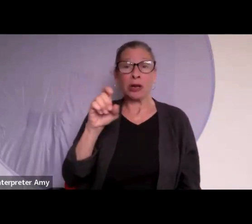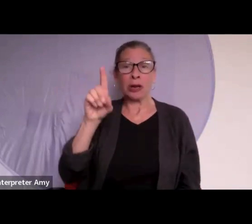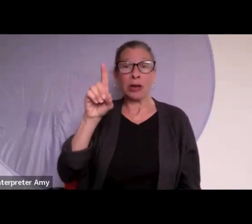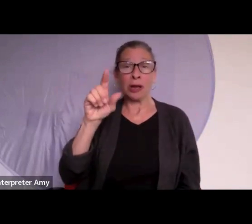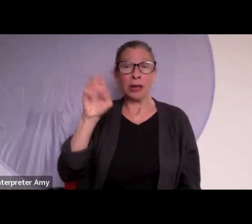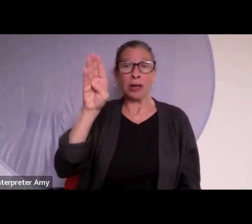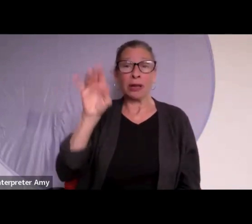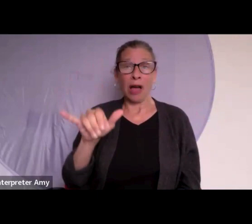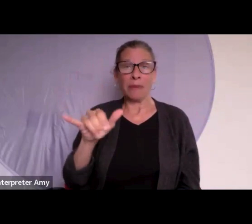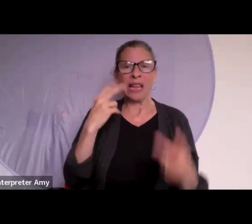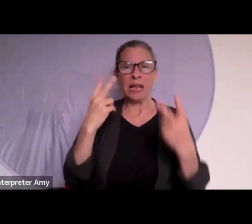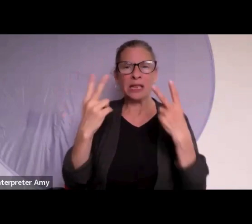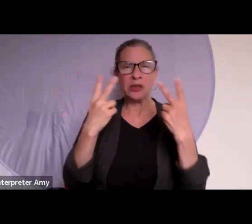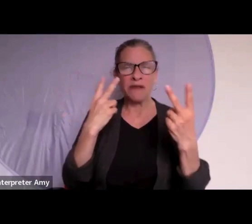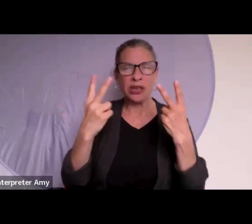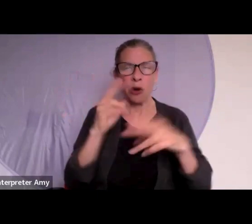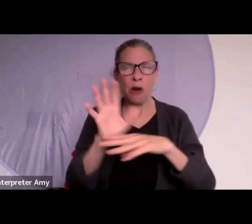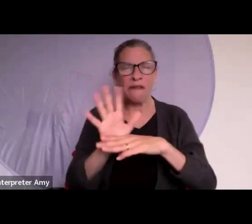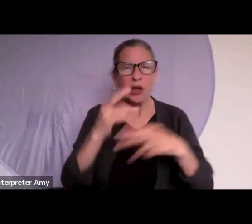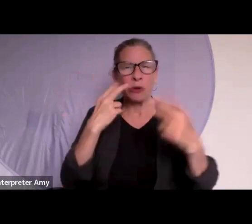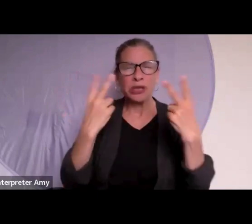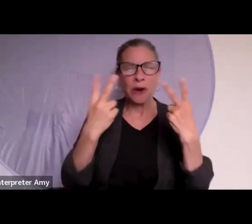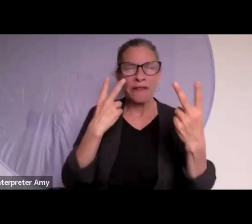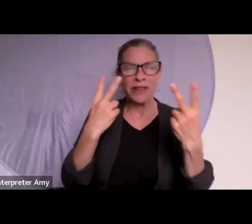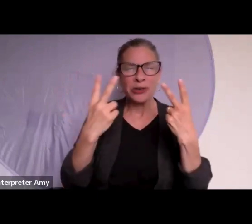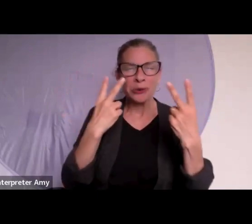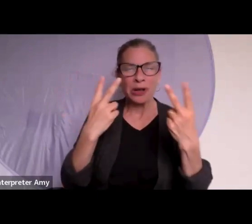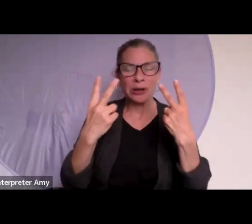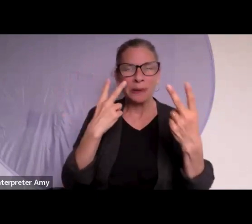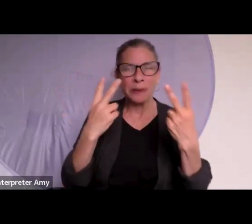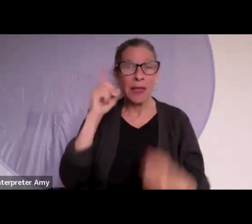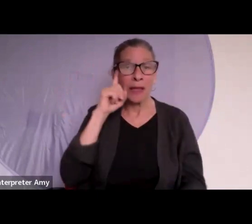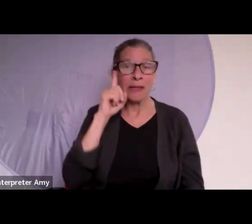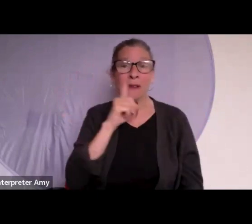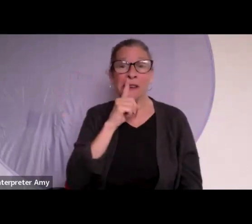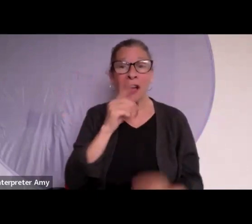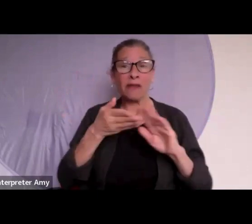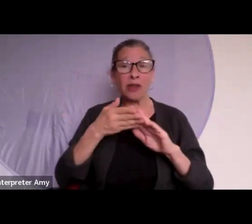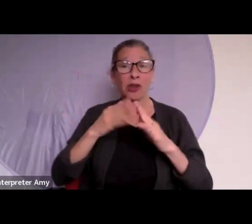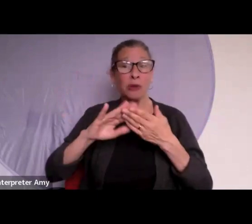visual, the deaf community, because they express